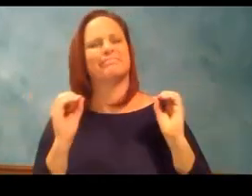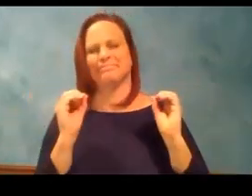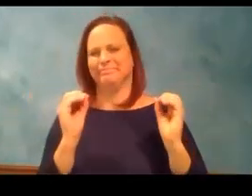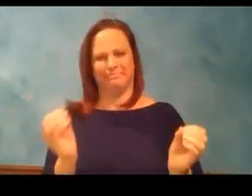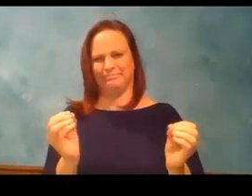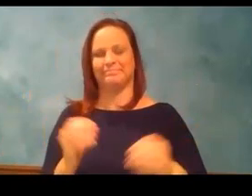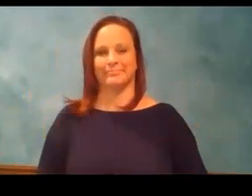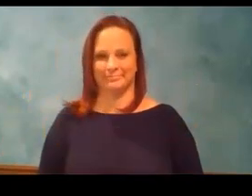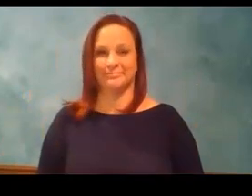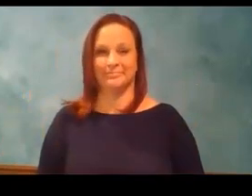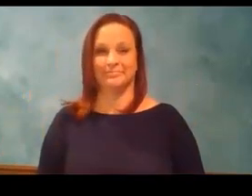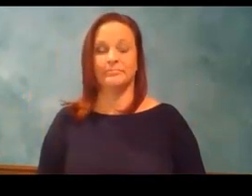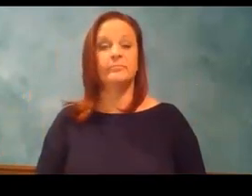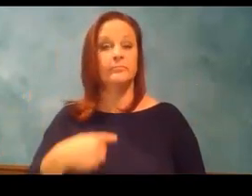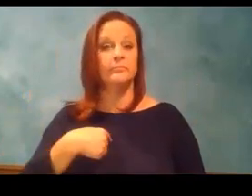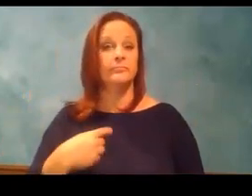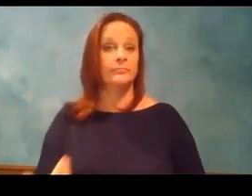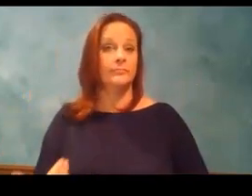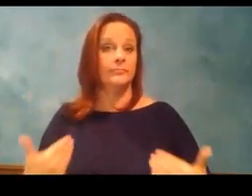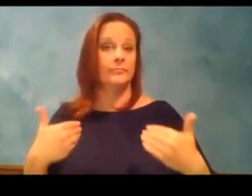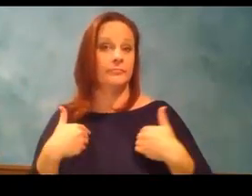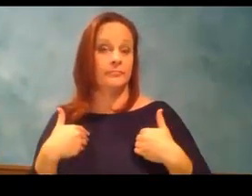If you have no children you have, NONE.